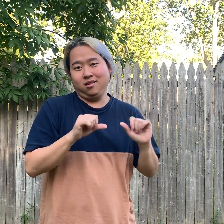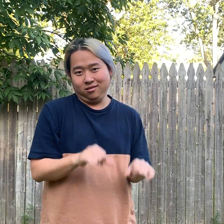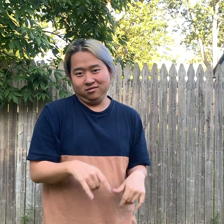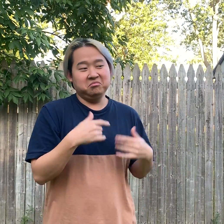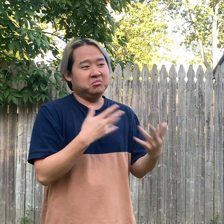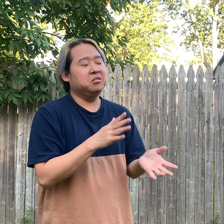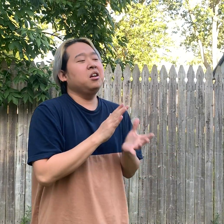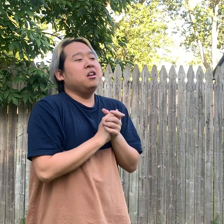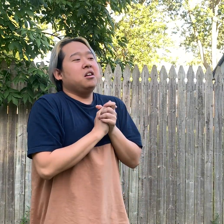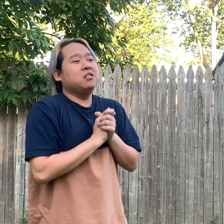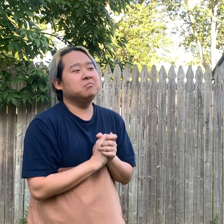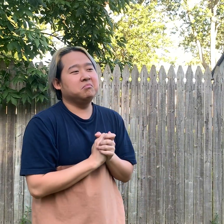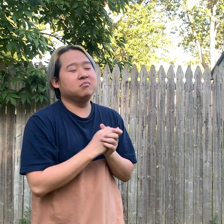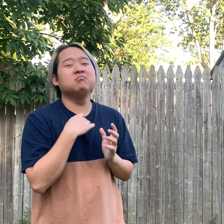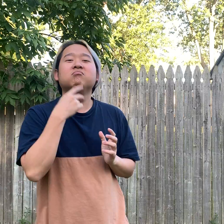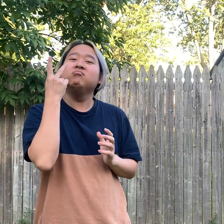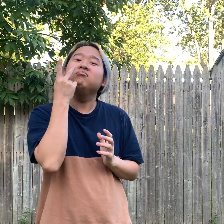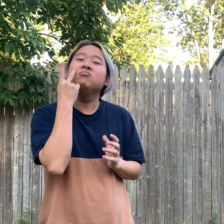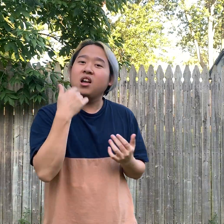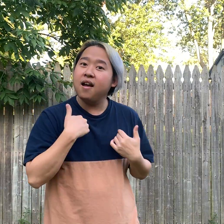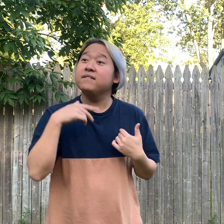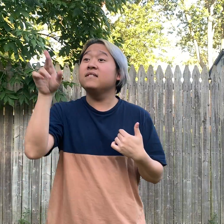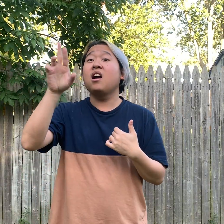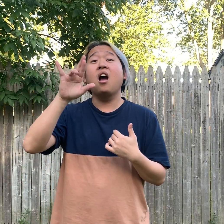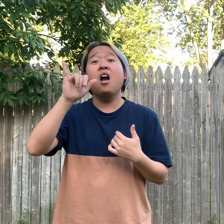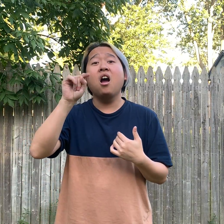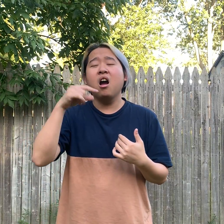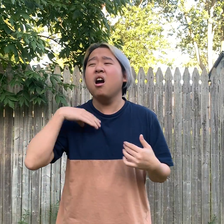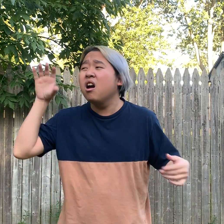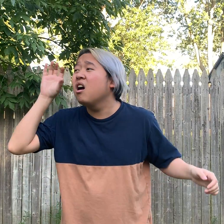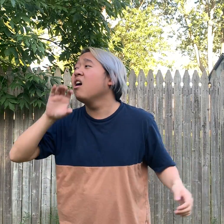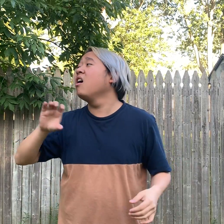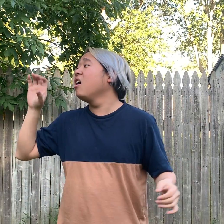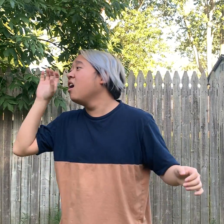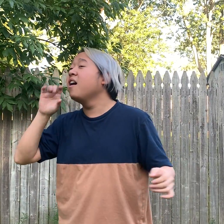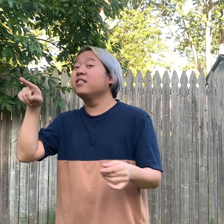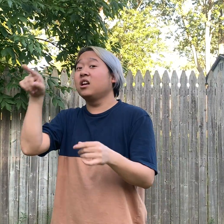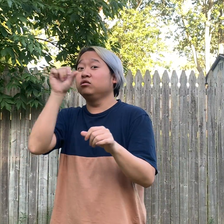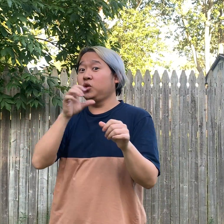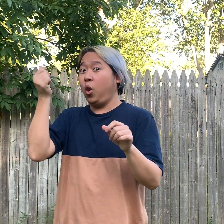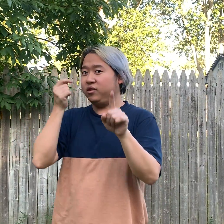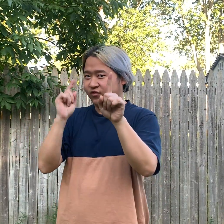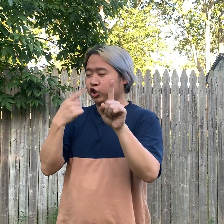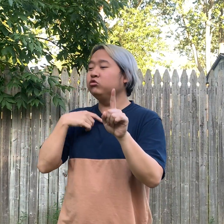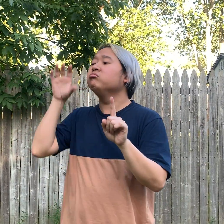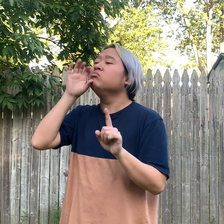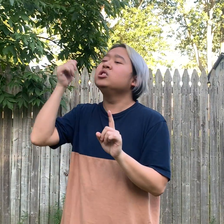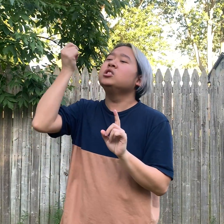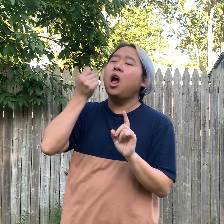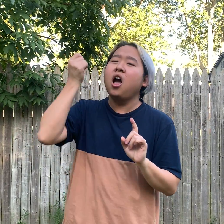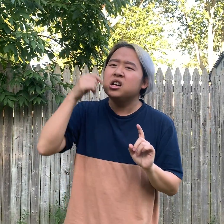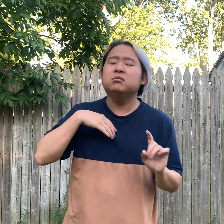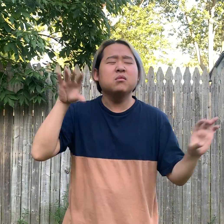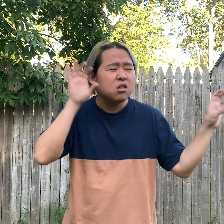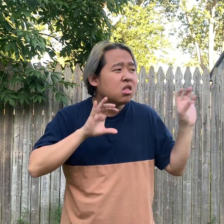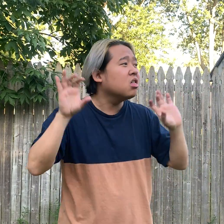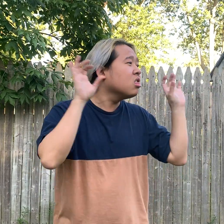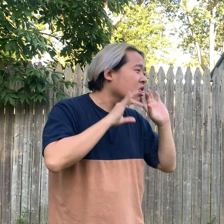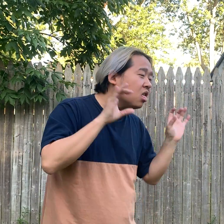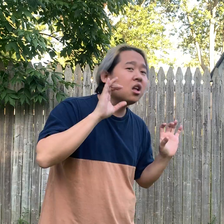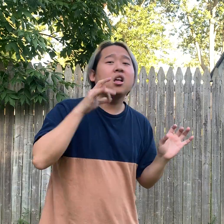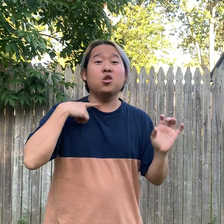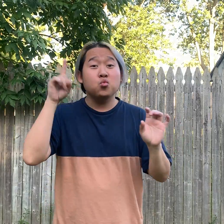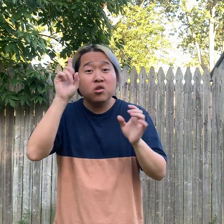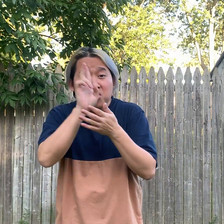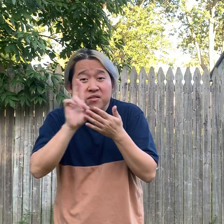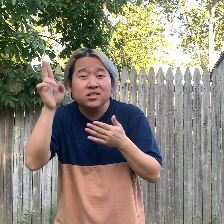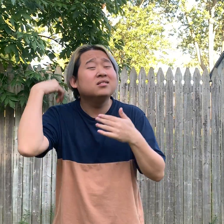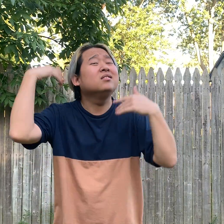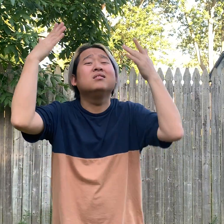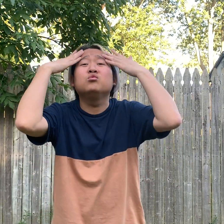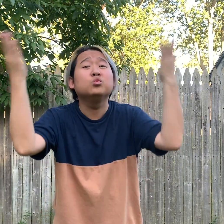Next, I started searching for scholarships, which was a really difficult process.